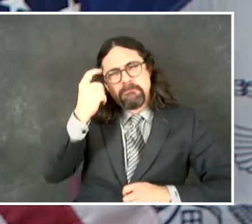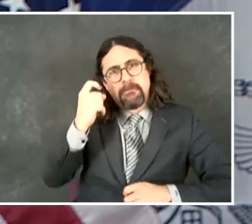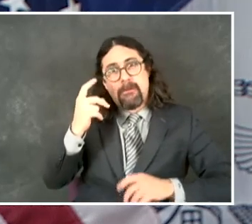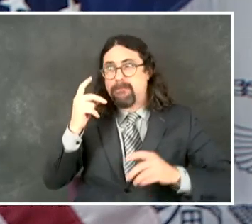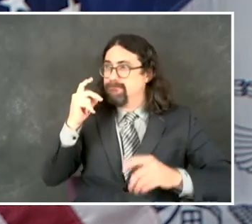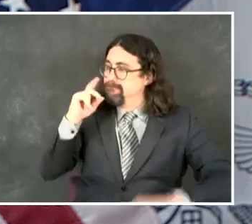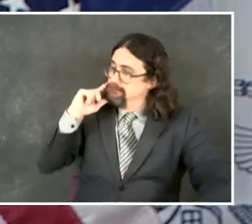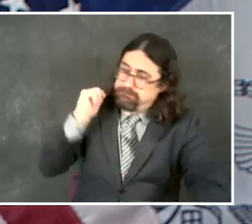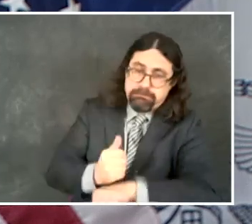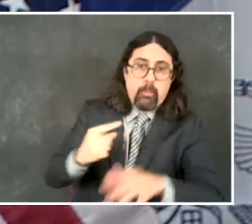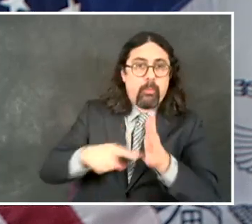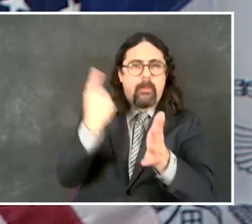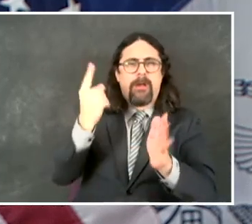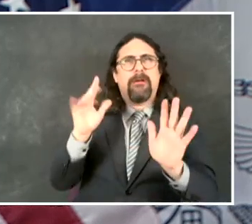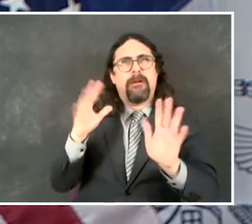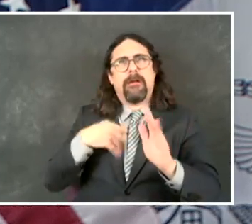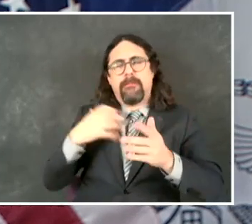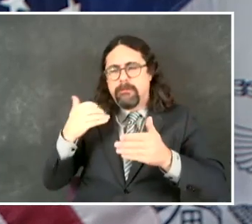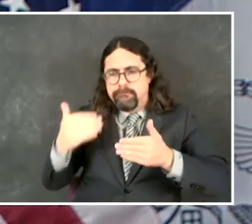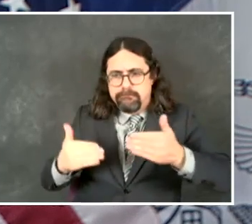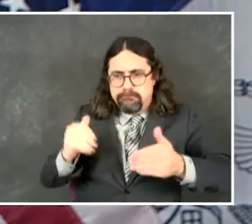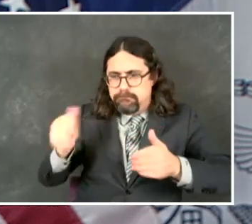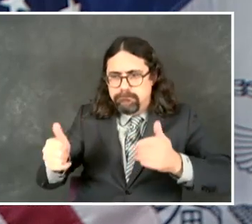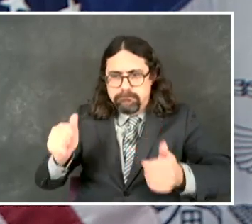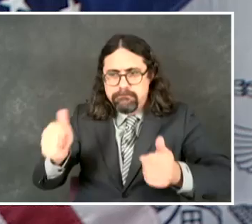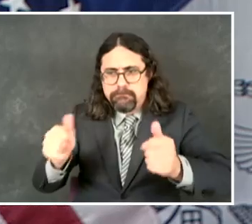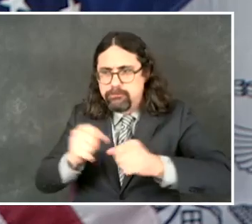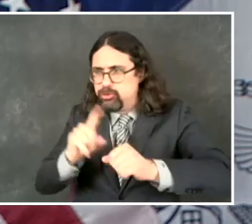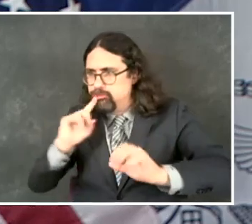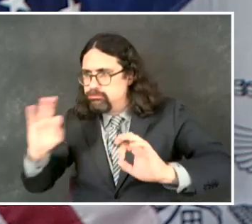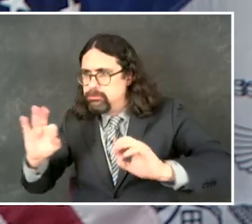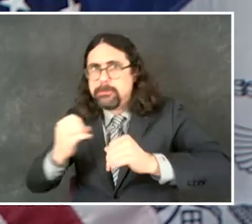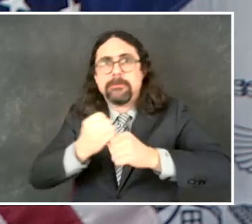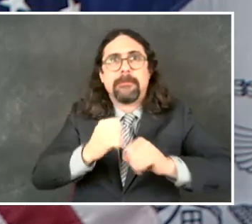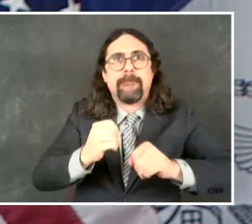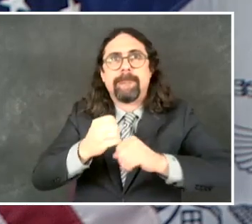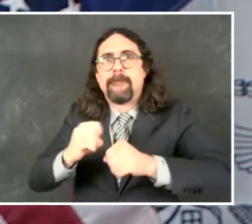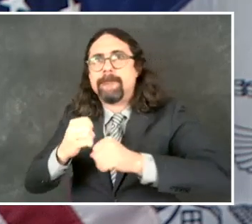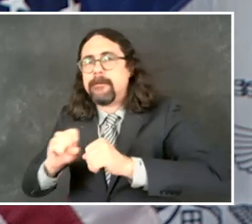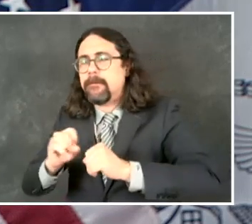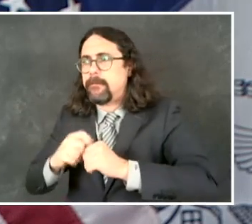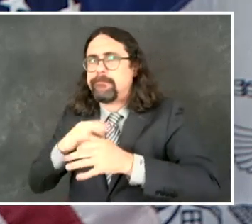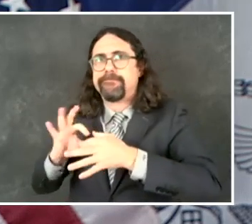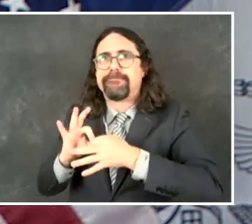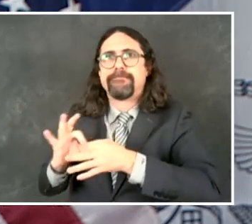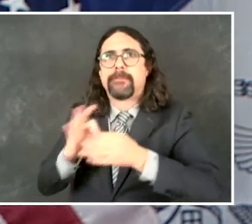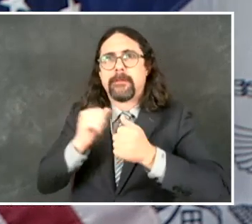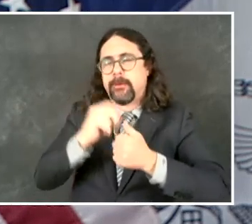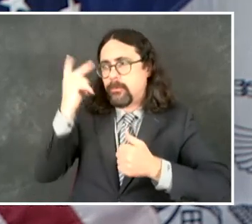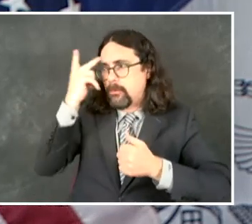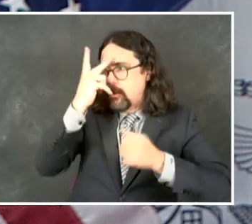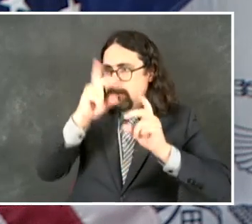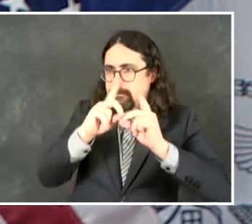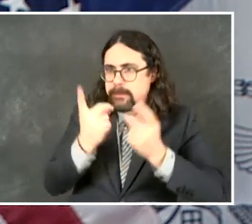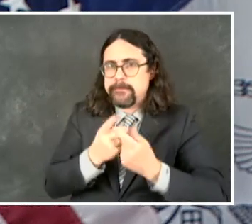WITH THE CITY COUNCIL,WO RINKG WITH THE POLICE DEPARTMENT, TRANSPORTATION DEPARTMENT, SANITATION DEPARTMENT, PARKS